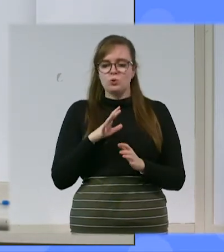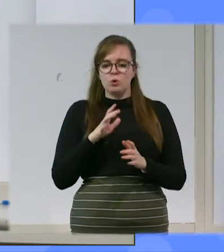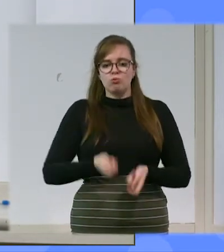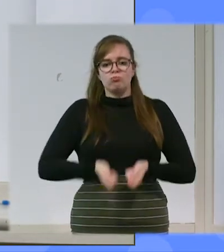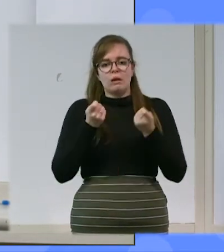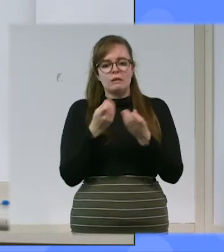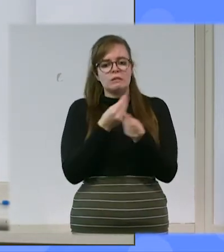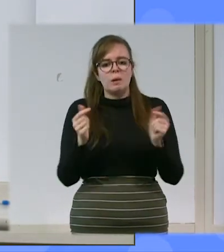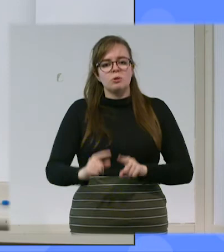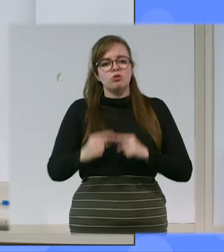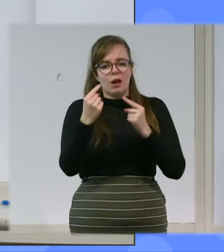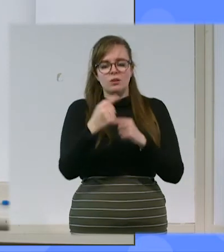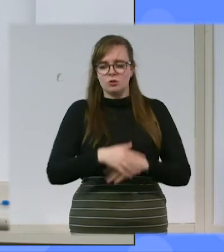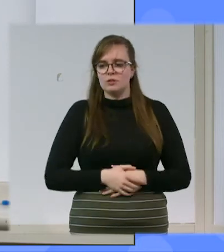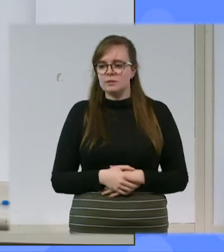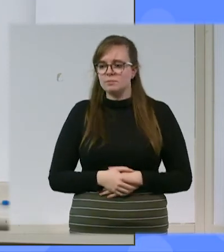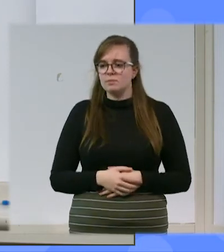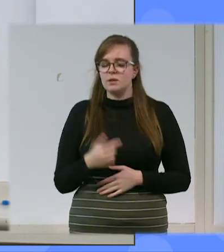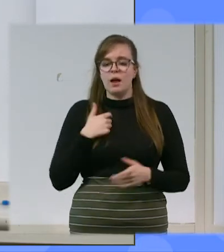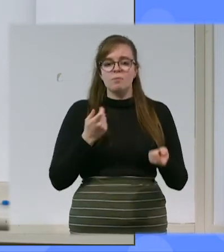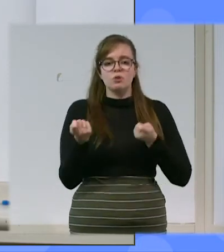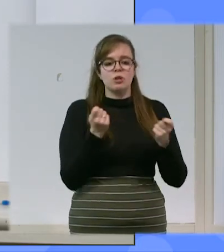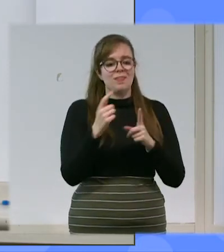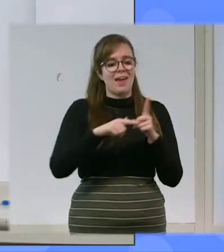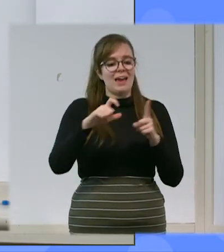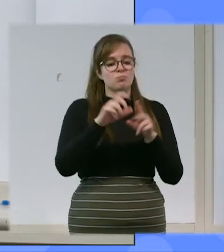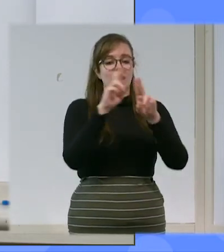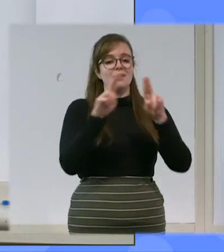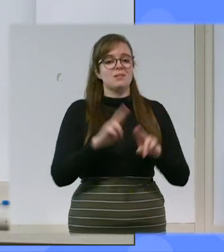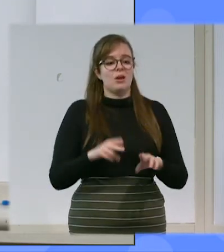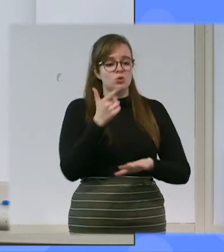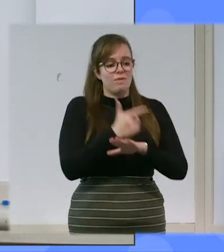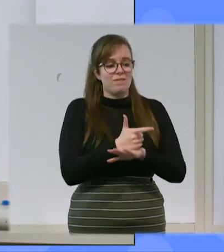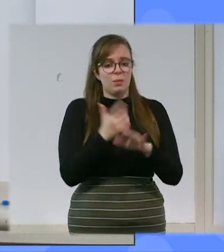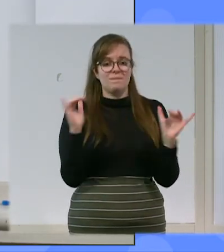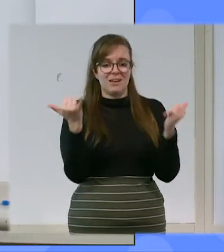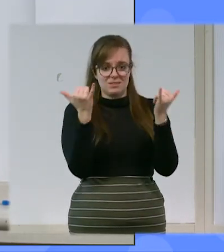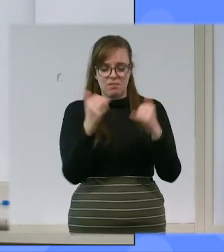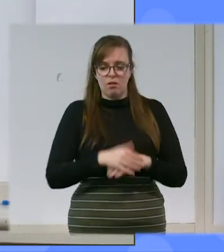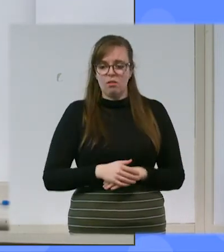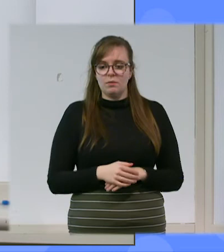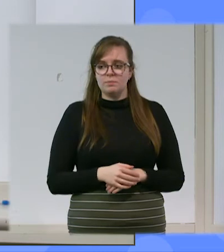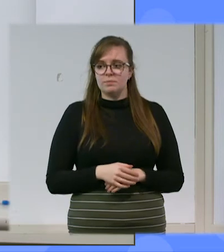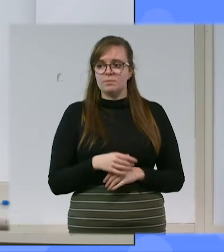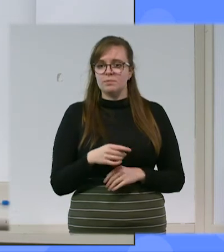picked up I'm the chair of the EMA International Film Festival an International Film Festival the longest-running Film Festival in the